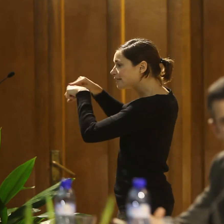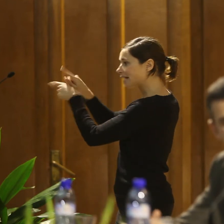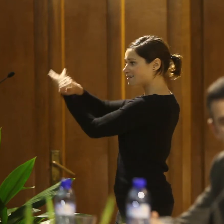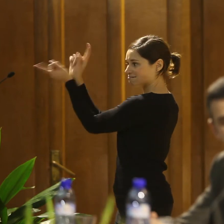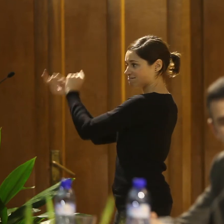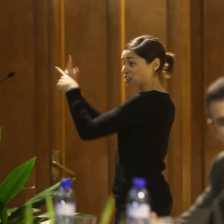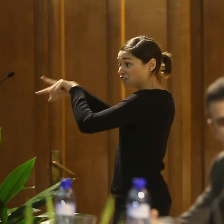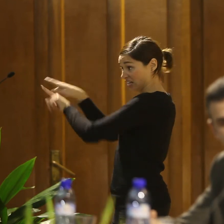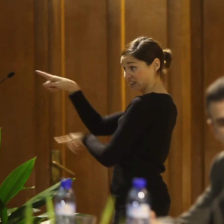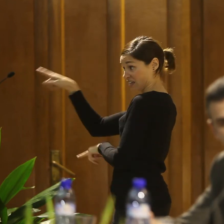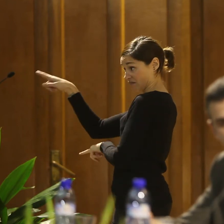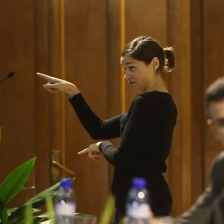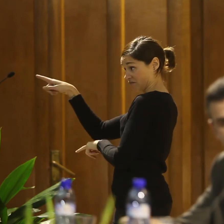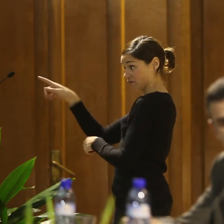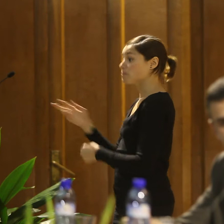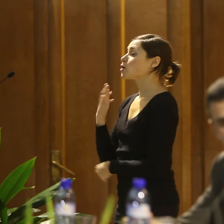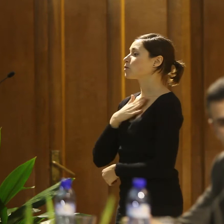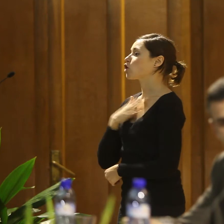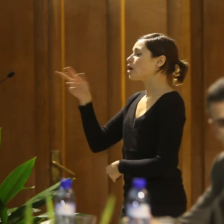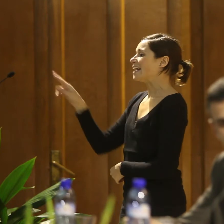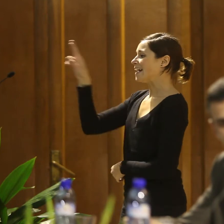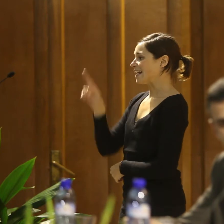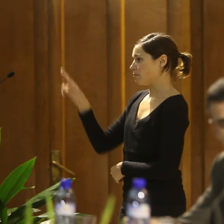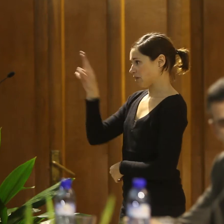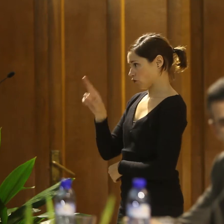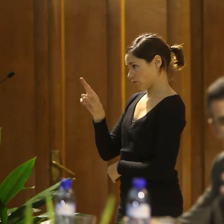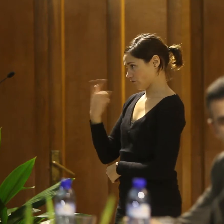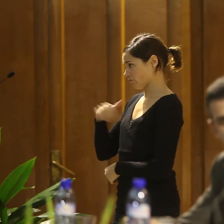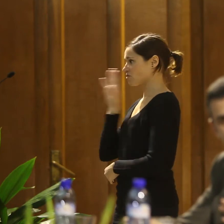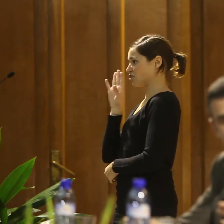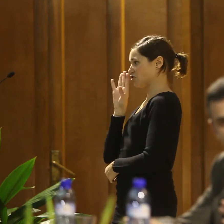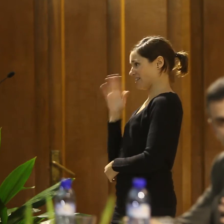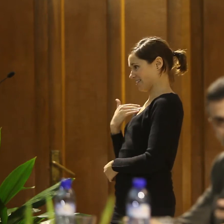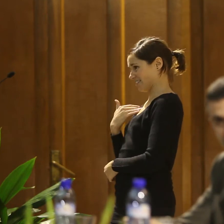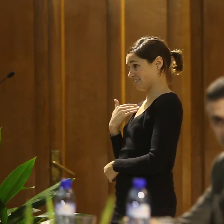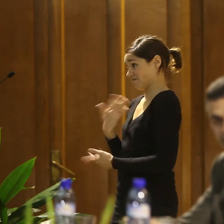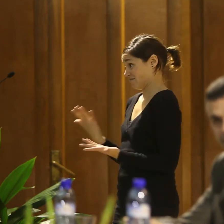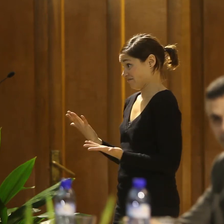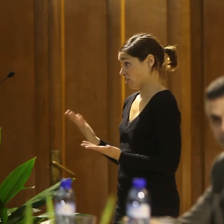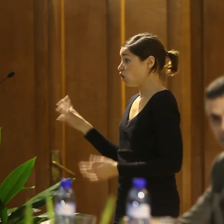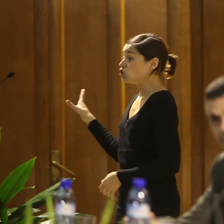for choosing the best places and now they saw nothing. I explained to them,